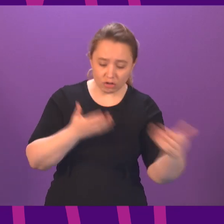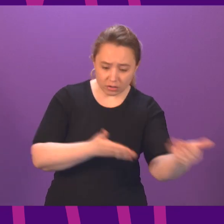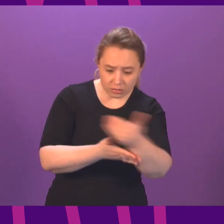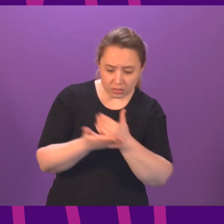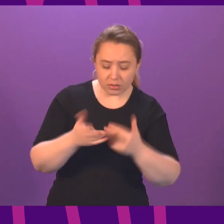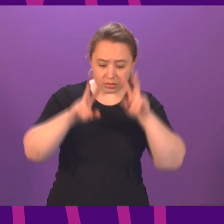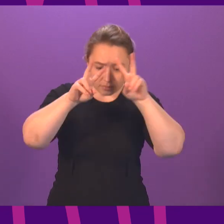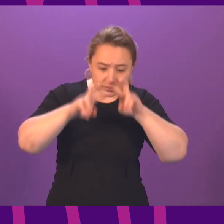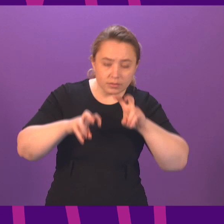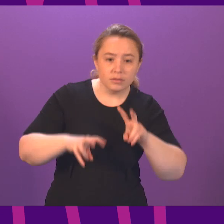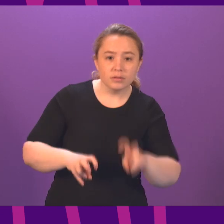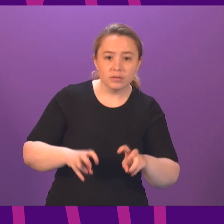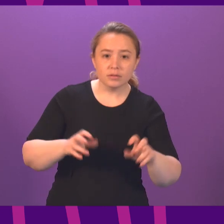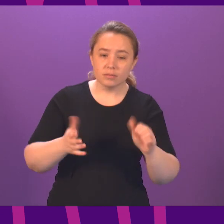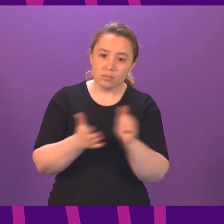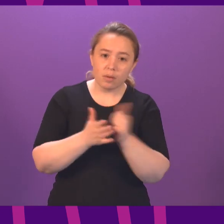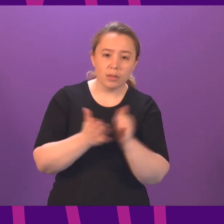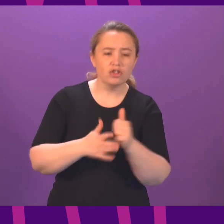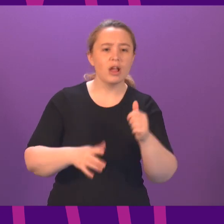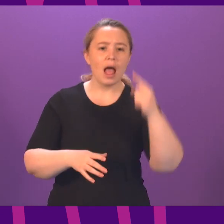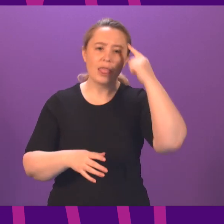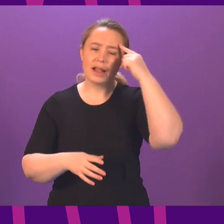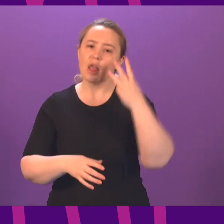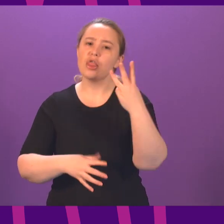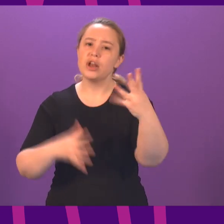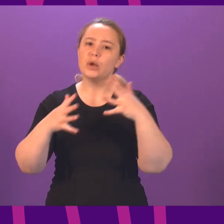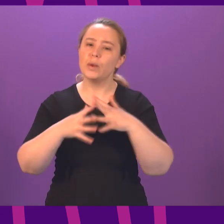data means that there is a three-week time lag.